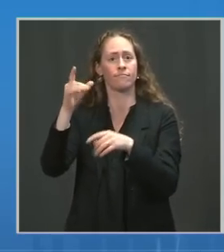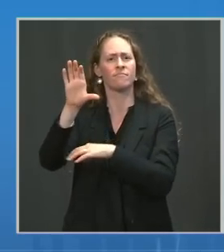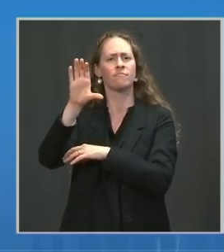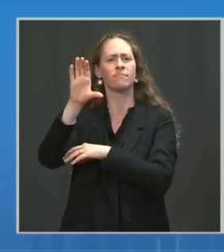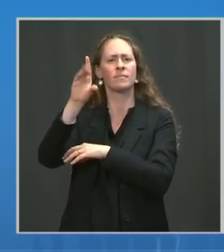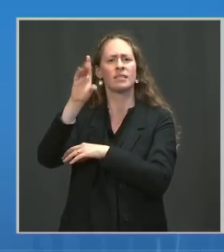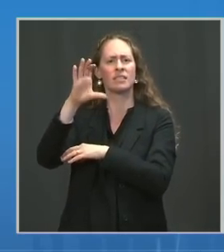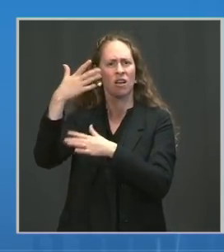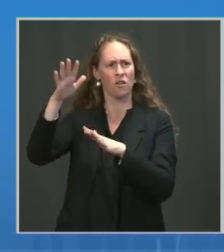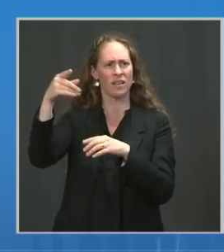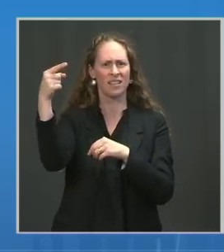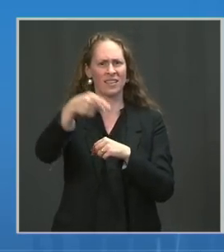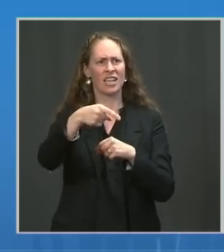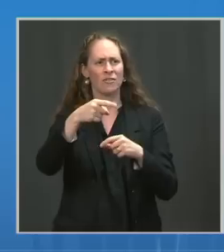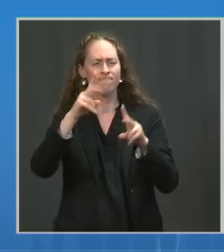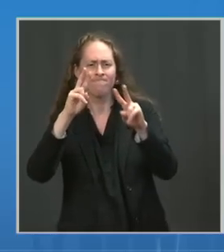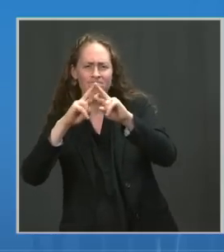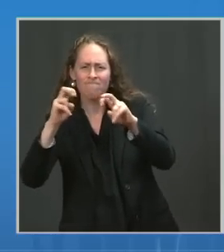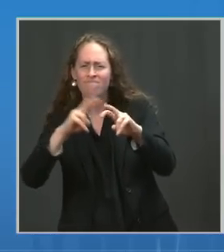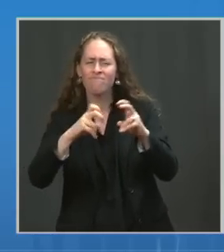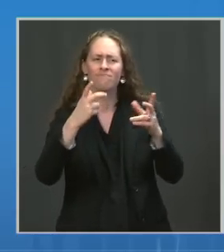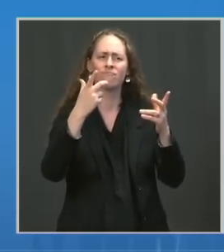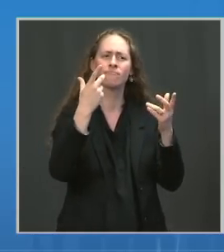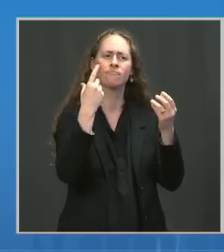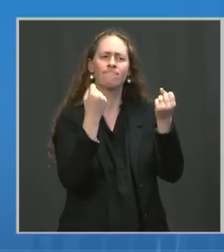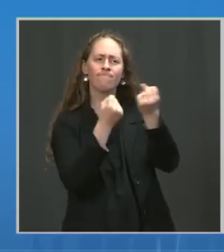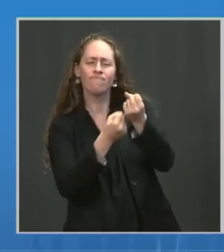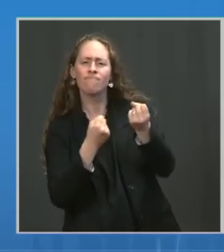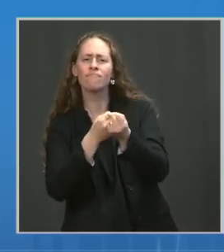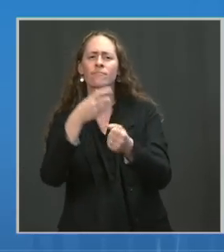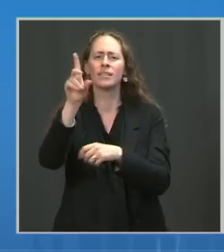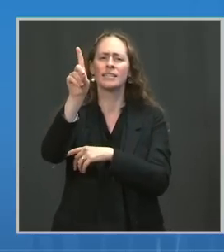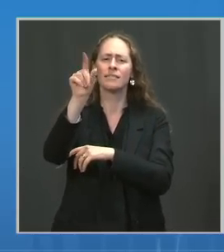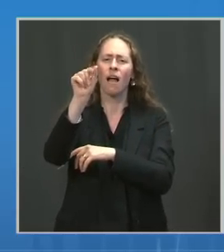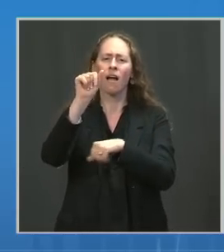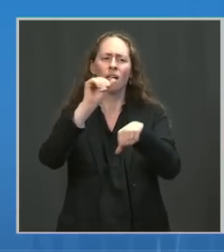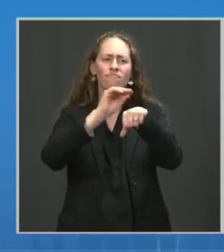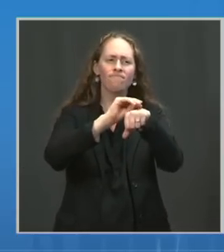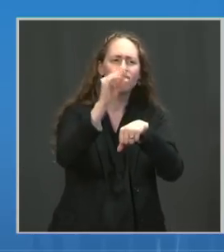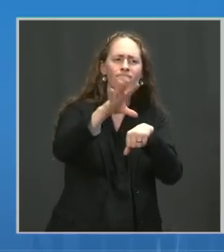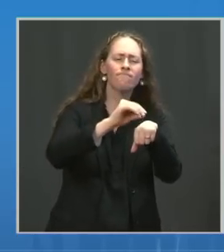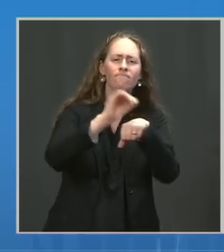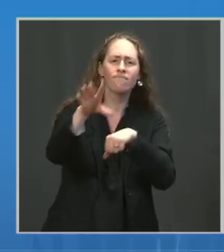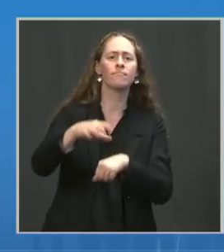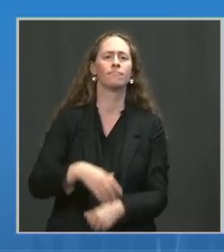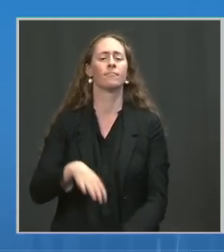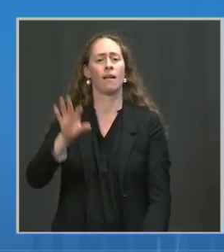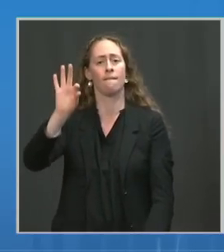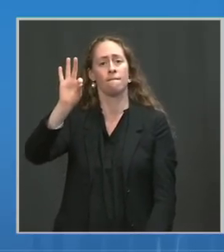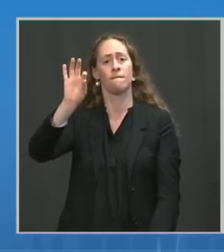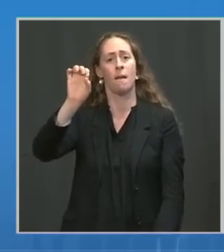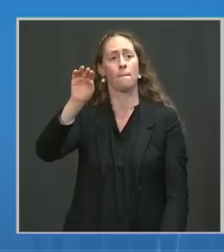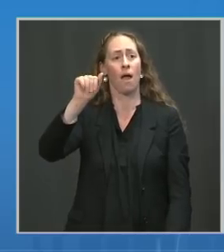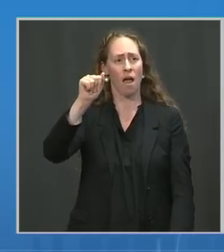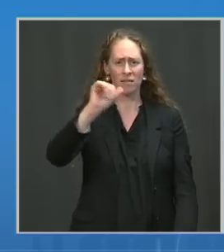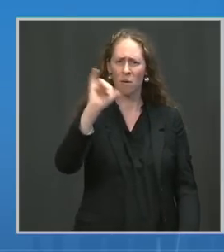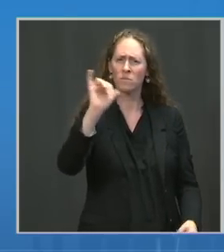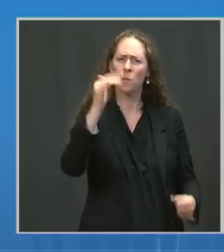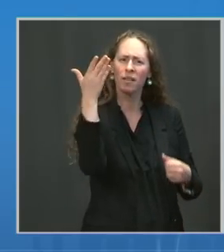and other public health support. FEMA in Missouri is helping to expand ambulance capacity, and HHS and FEMA